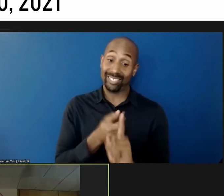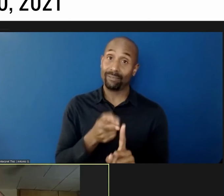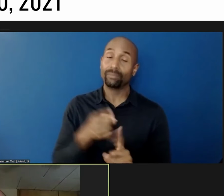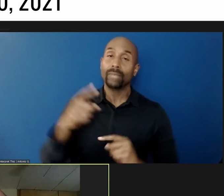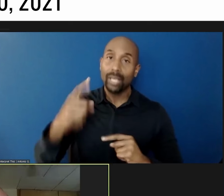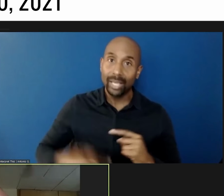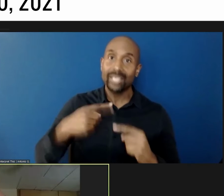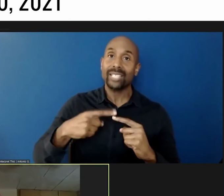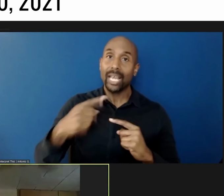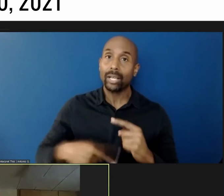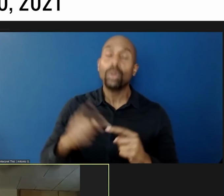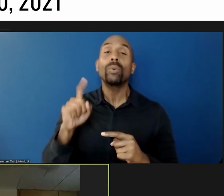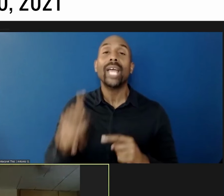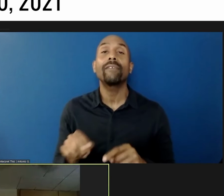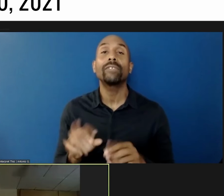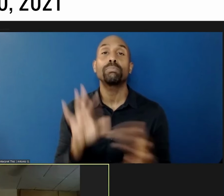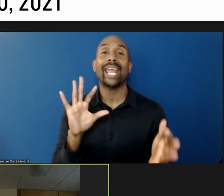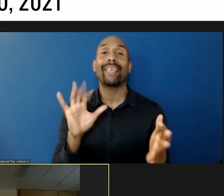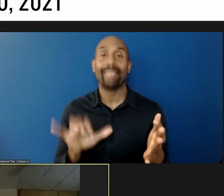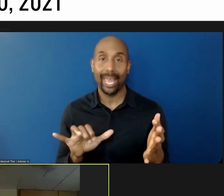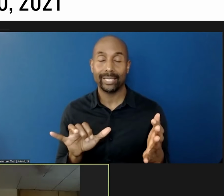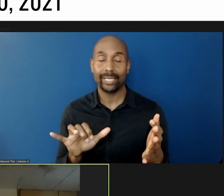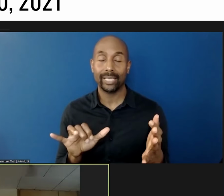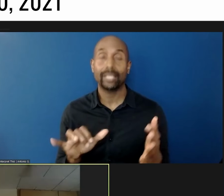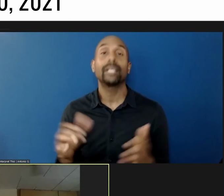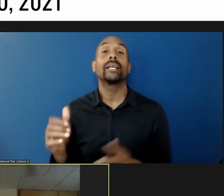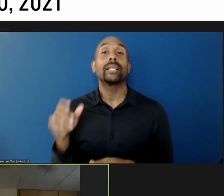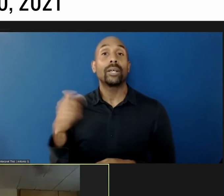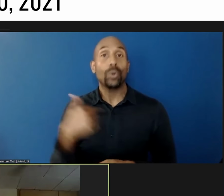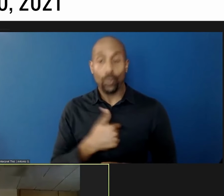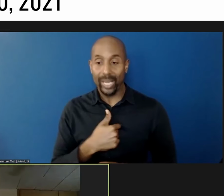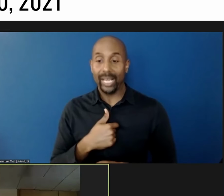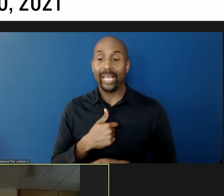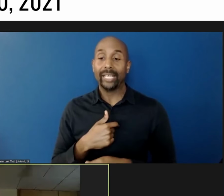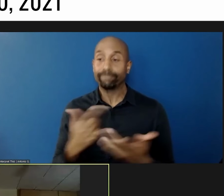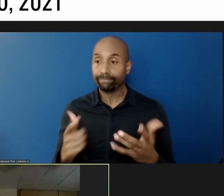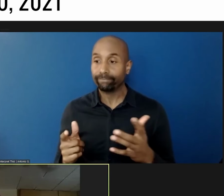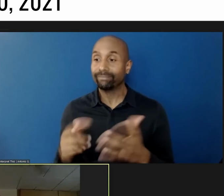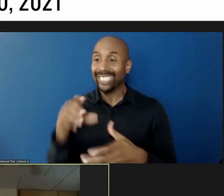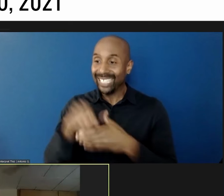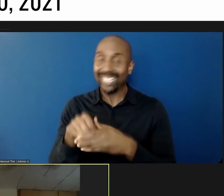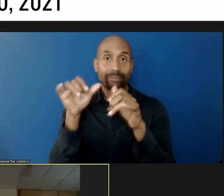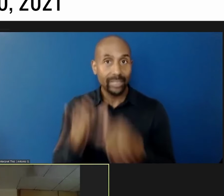kind of situation that we find ourselves in is not broken, it's not stopped at some point,